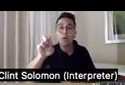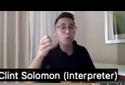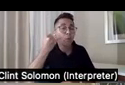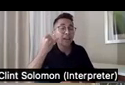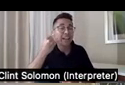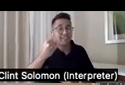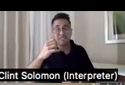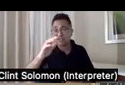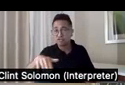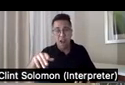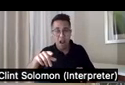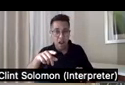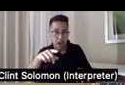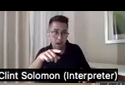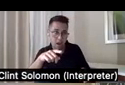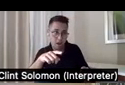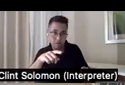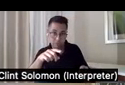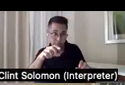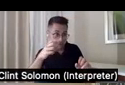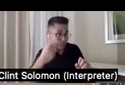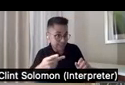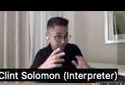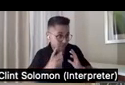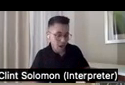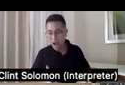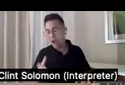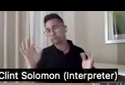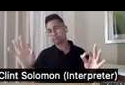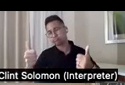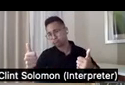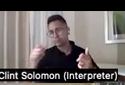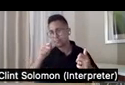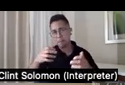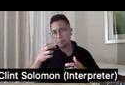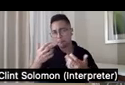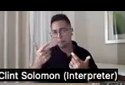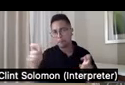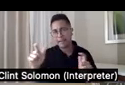then it's not a big deal so much but if they are visually impaired and they're relying on touch